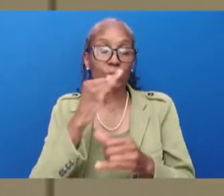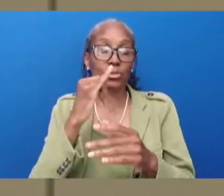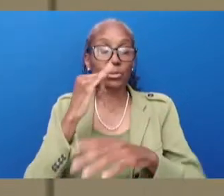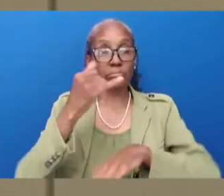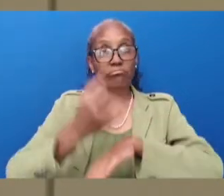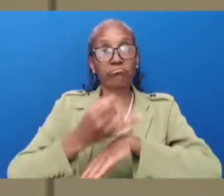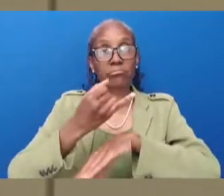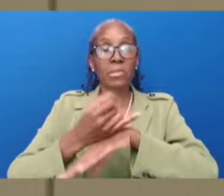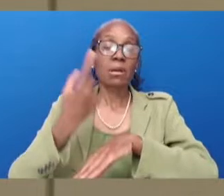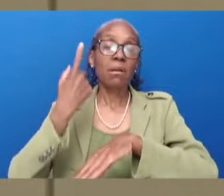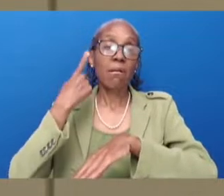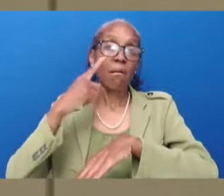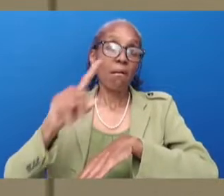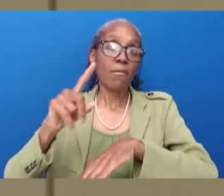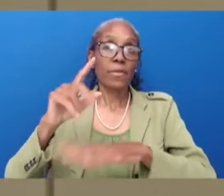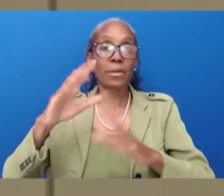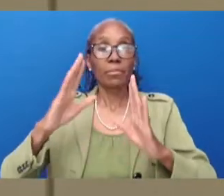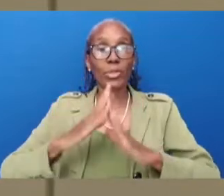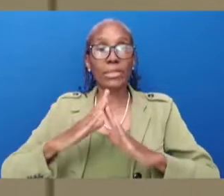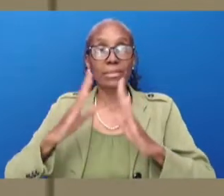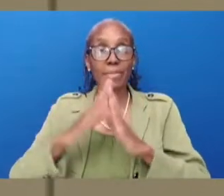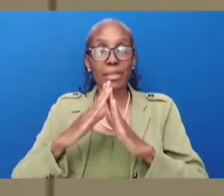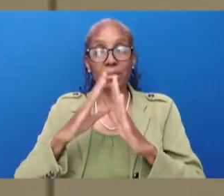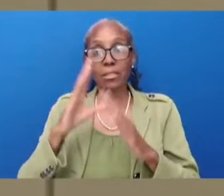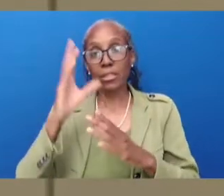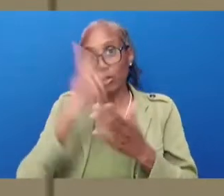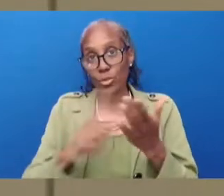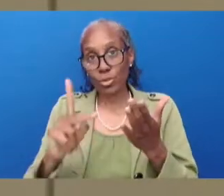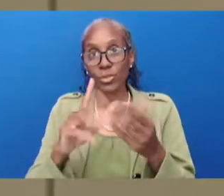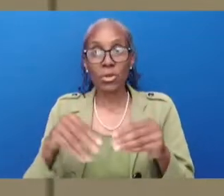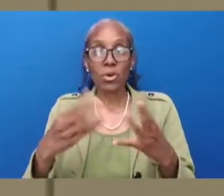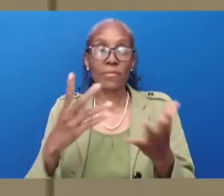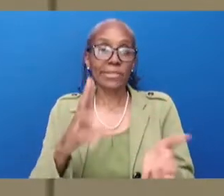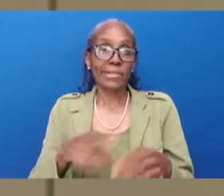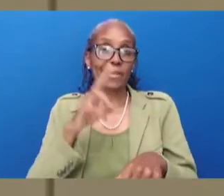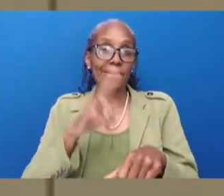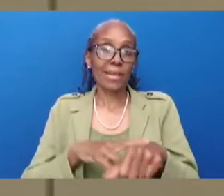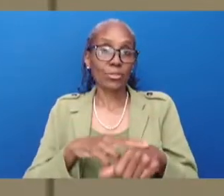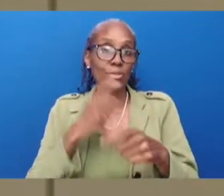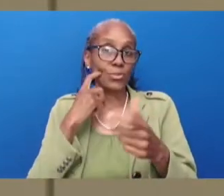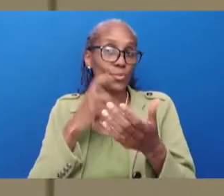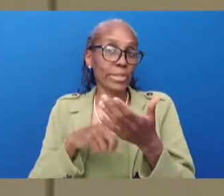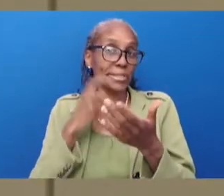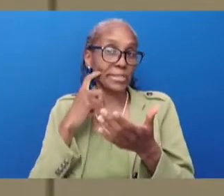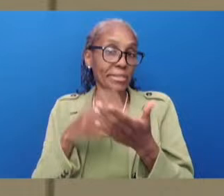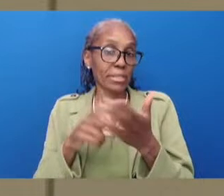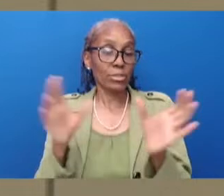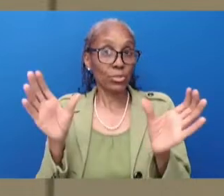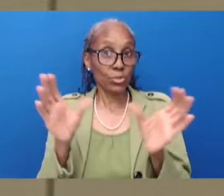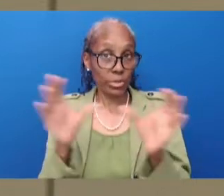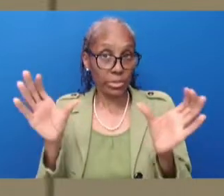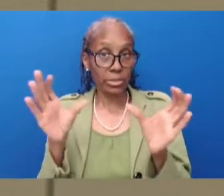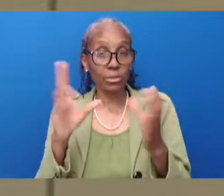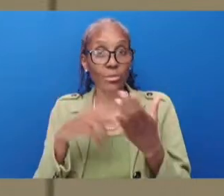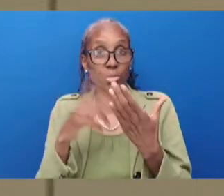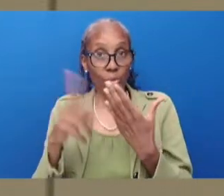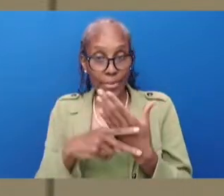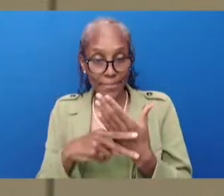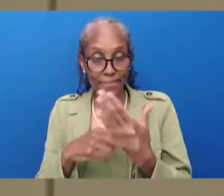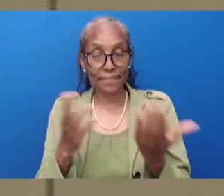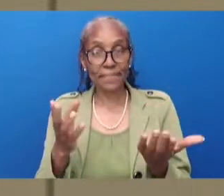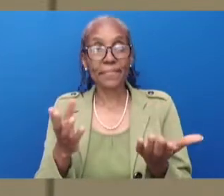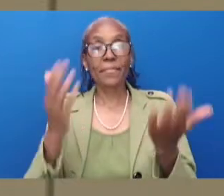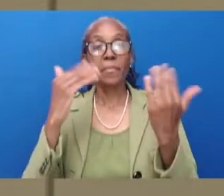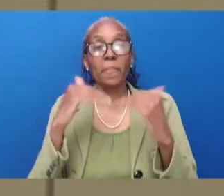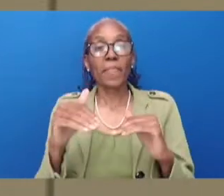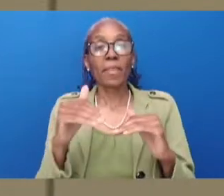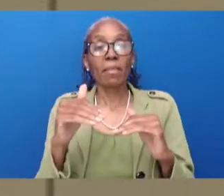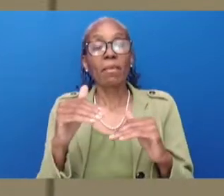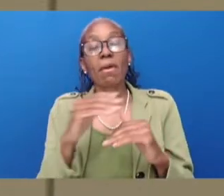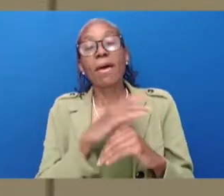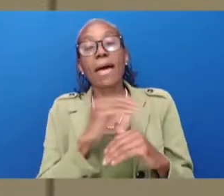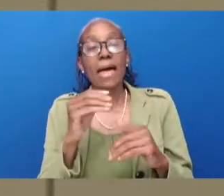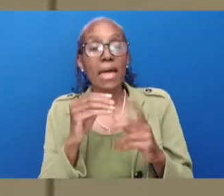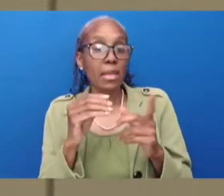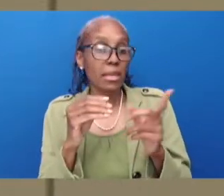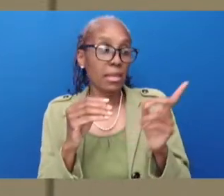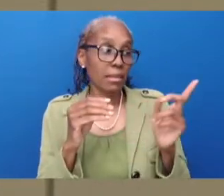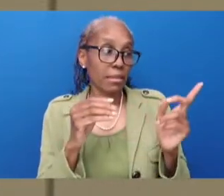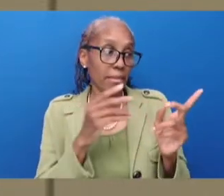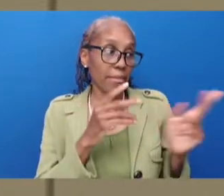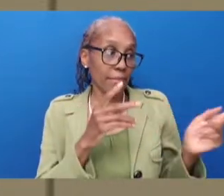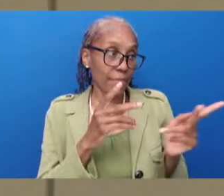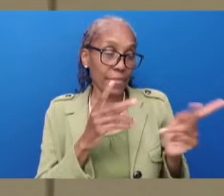AND THE INTERNATIONAL INSTITN I